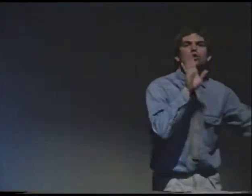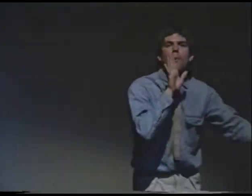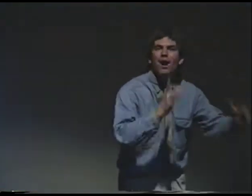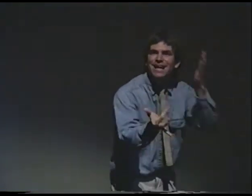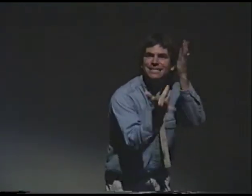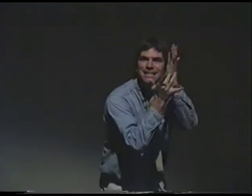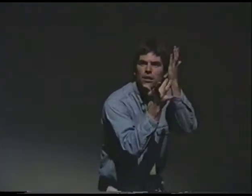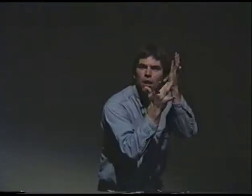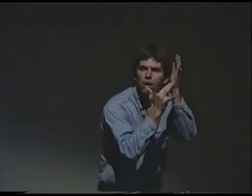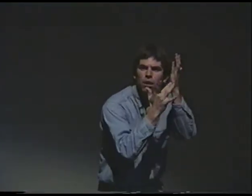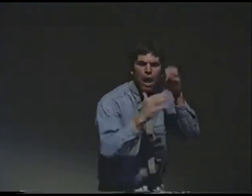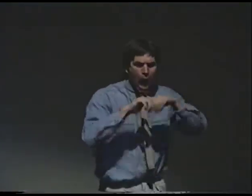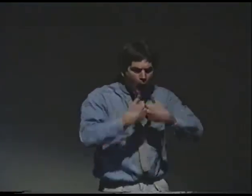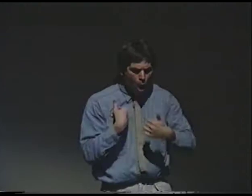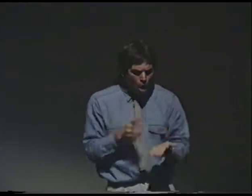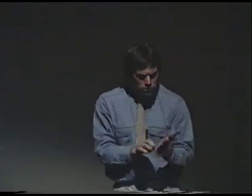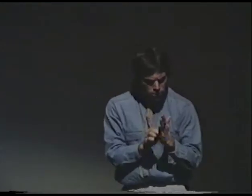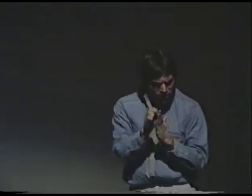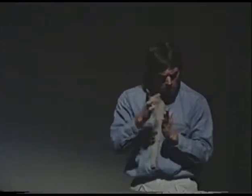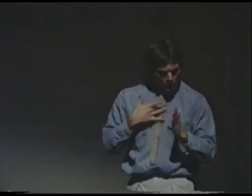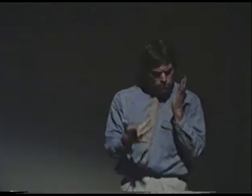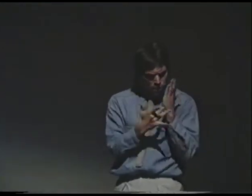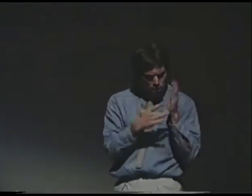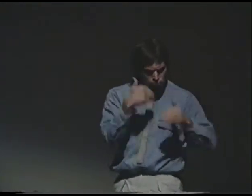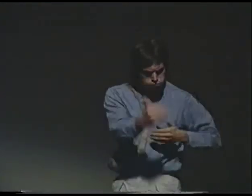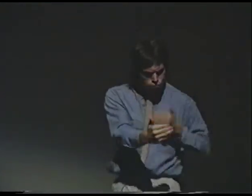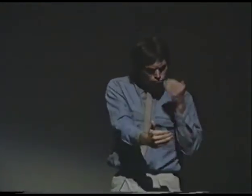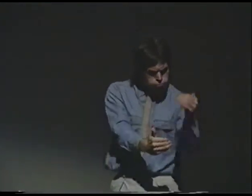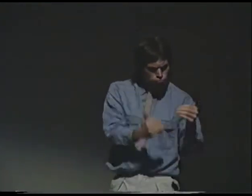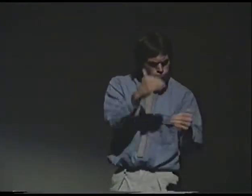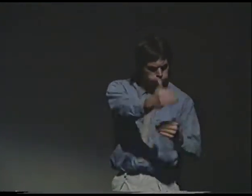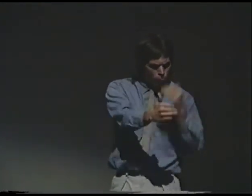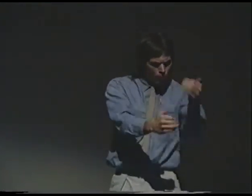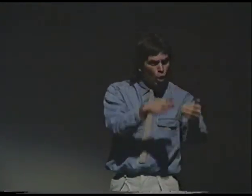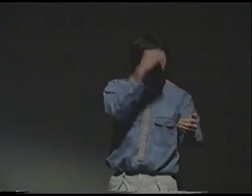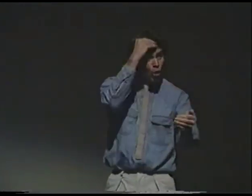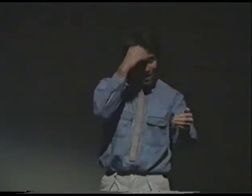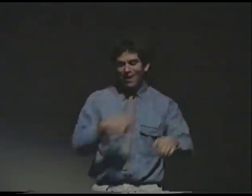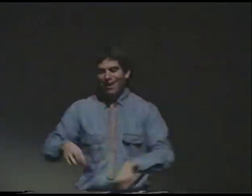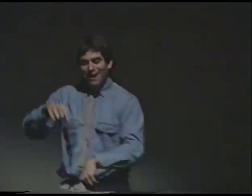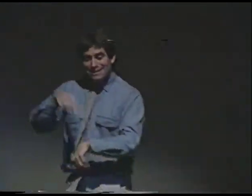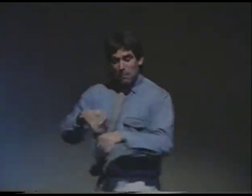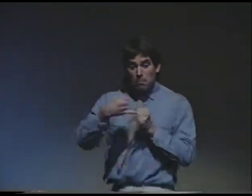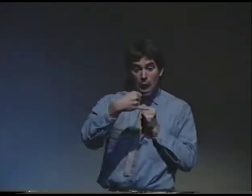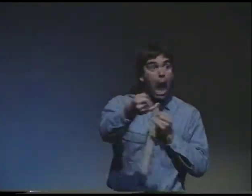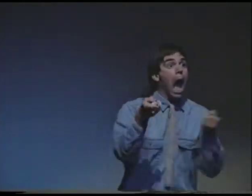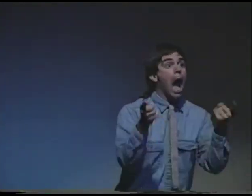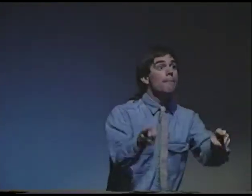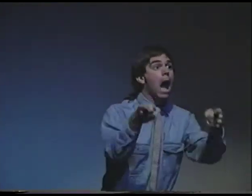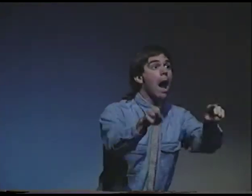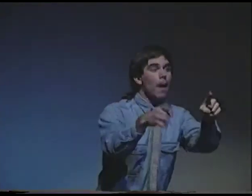When I'm on this side of the timeline, I'll talk about technical things, how I develop my poems, my learning.